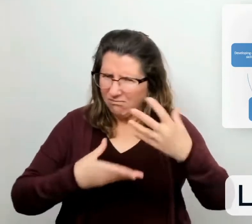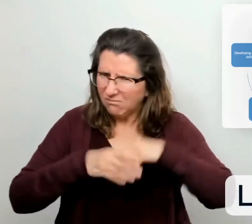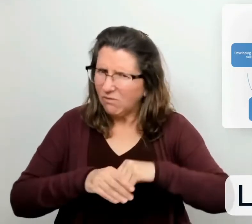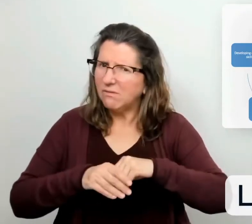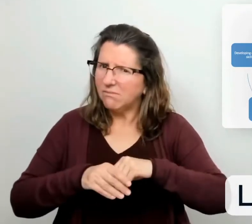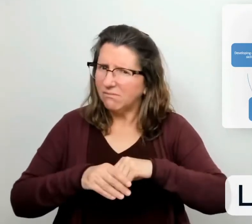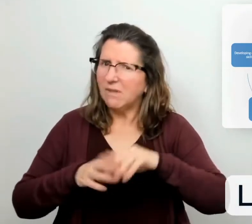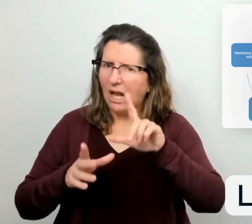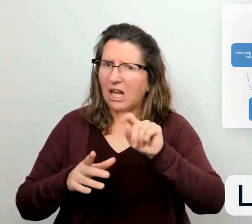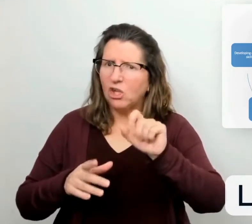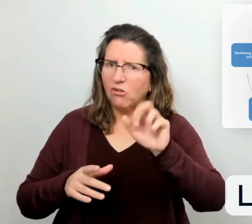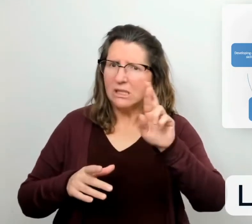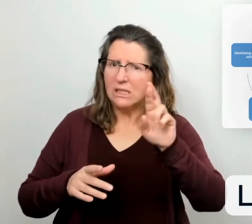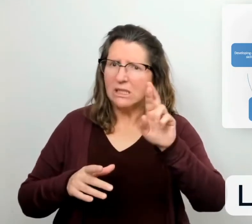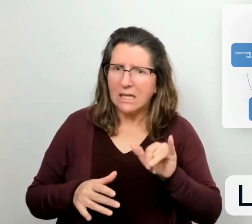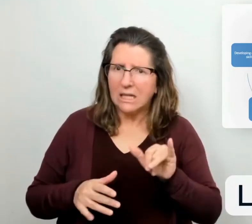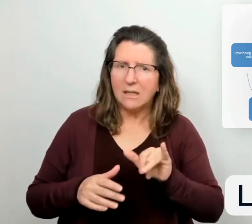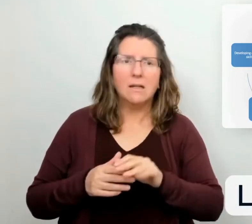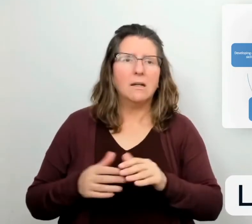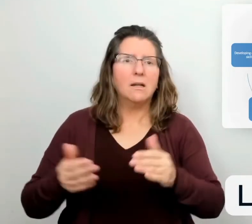These are all forms of literacy.